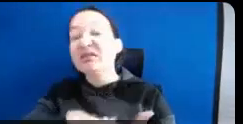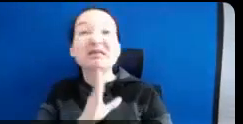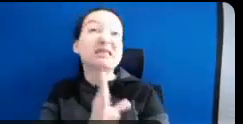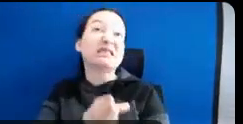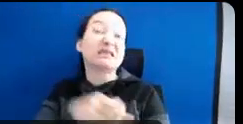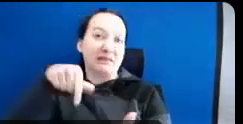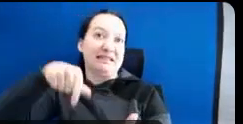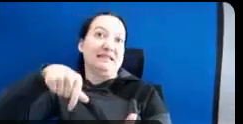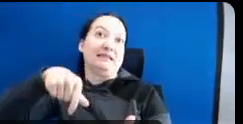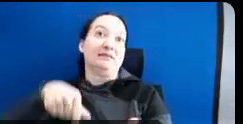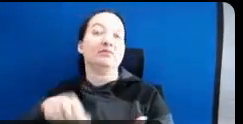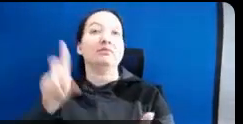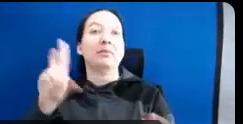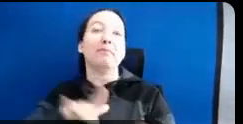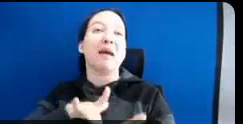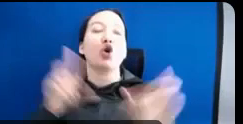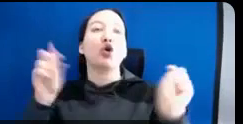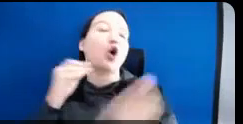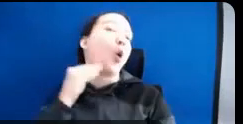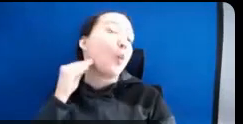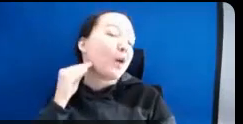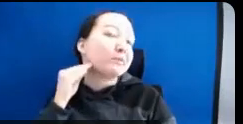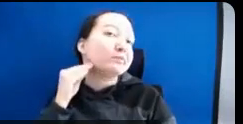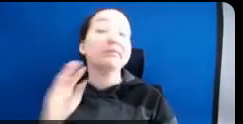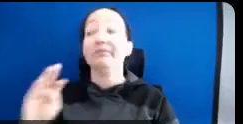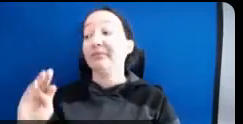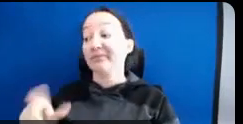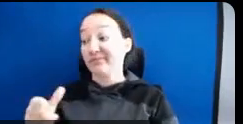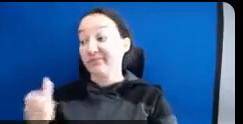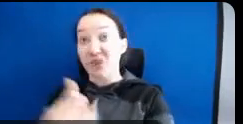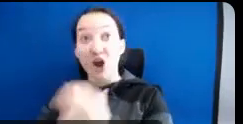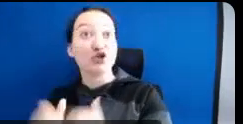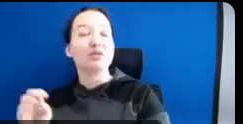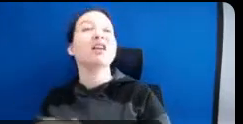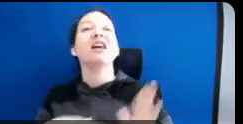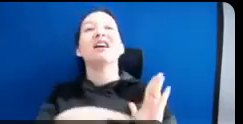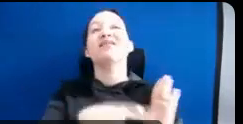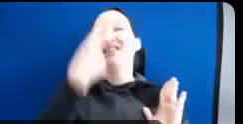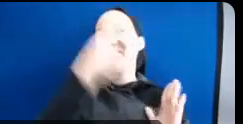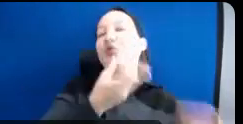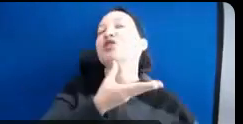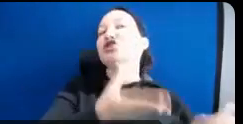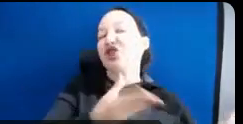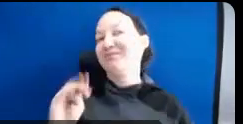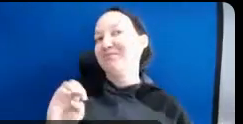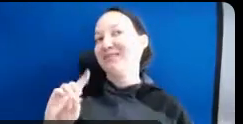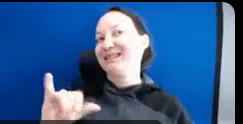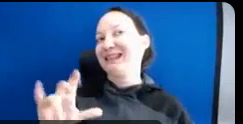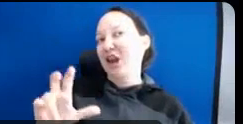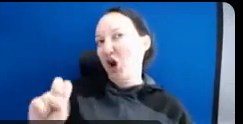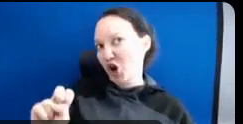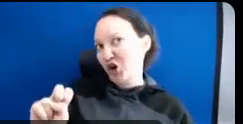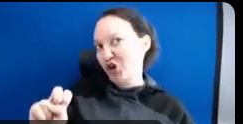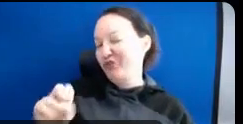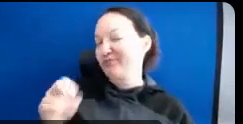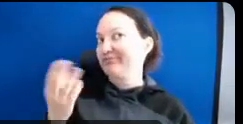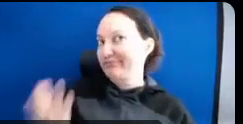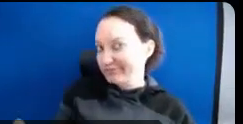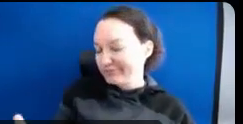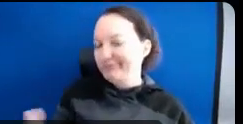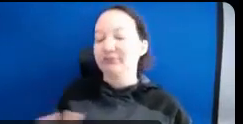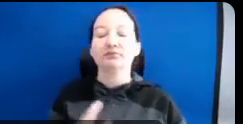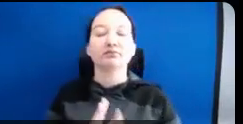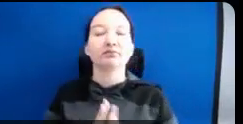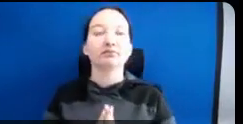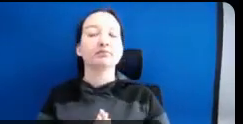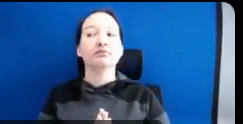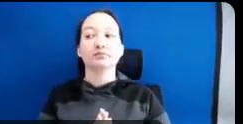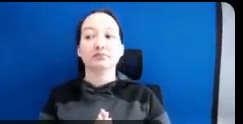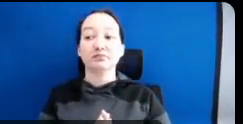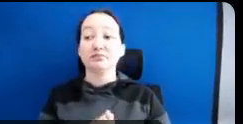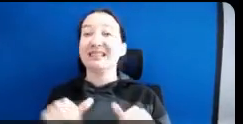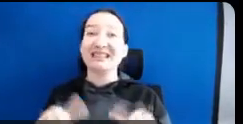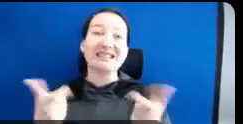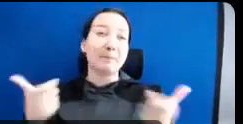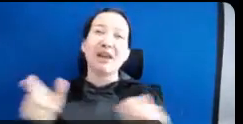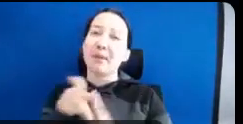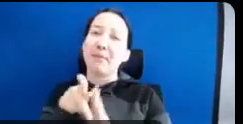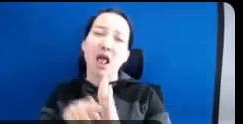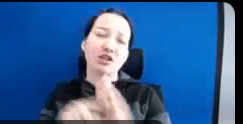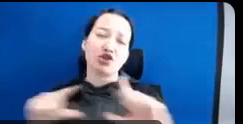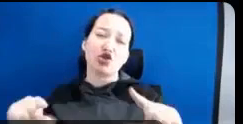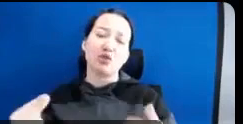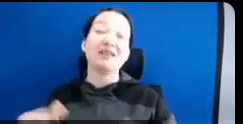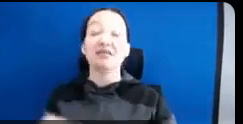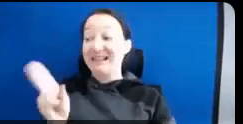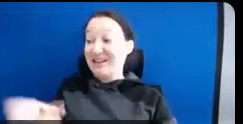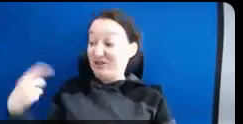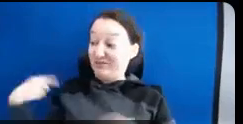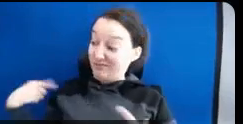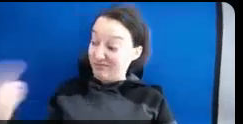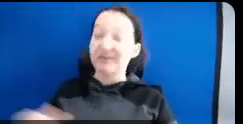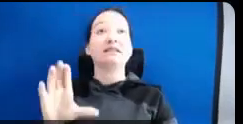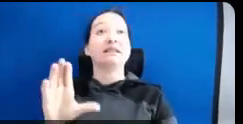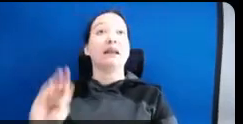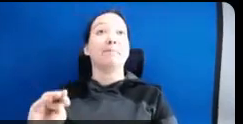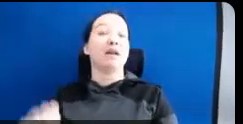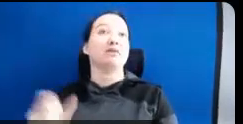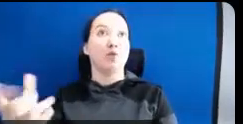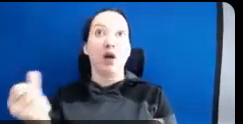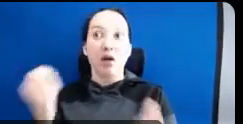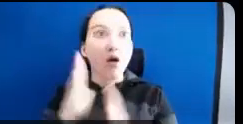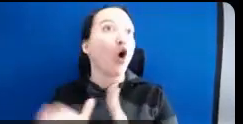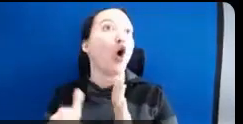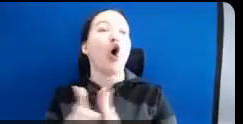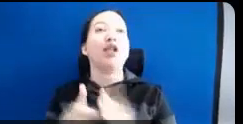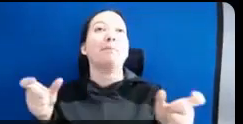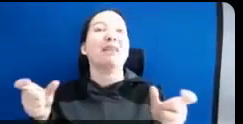As their medical home, and are they in the Medicare program fee for service medical service so right so the, the, the way, you know, again, just cause we are a big policy group. The history of this is the wanted everybody in managed care Medicare.